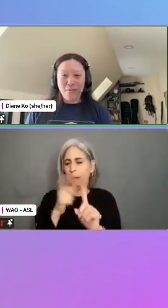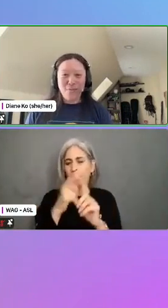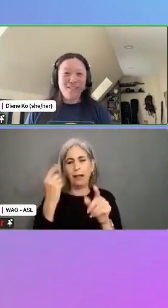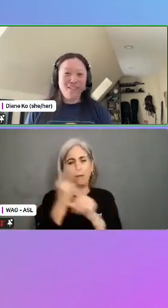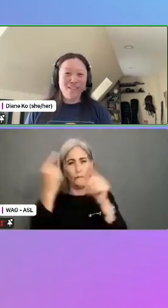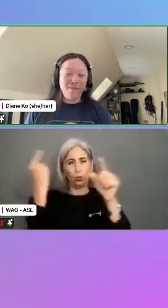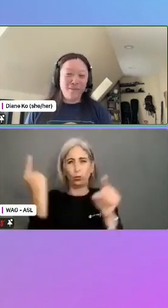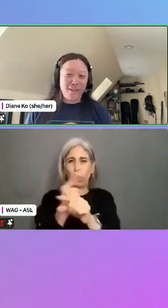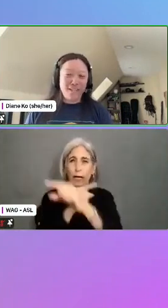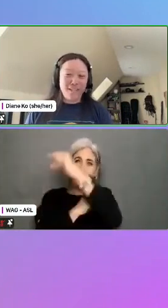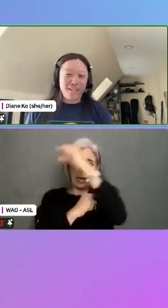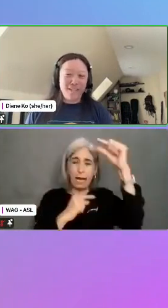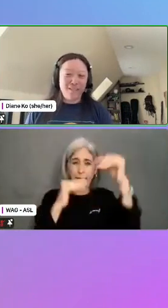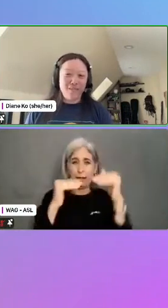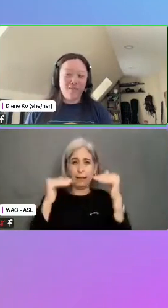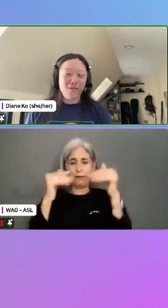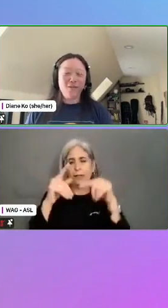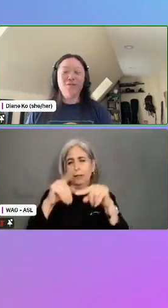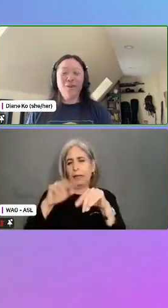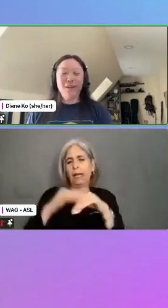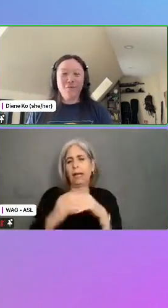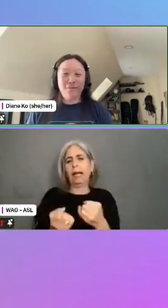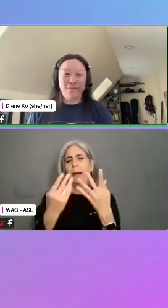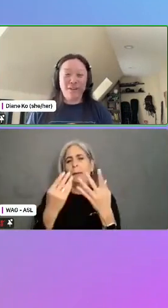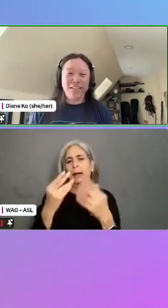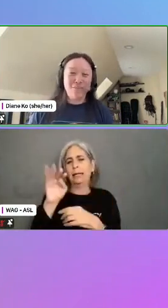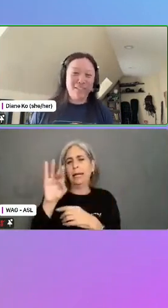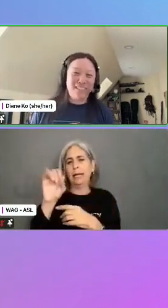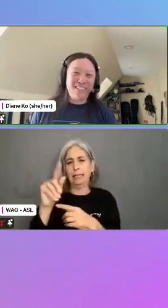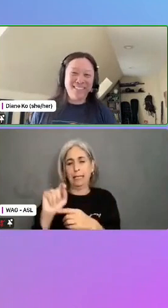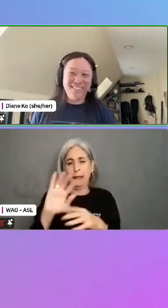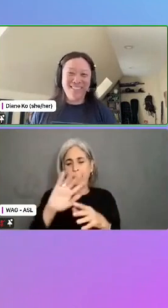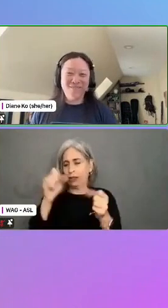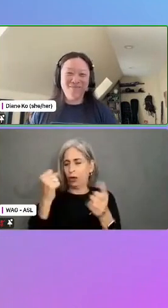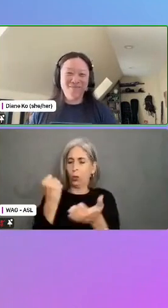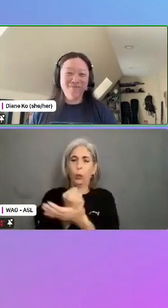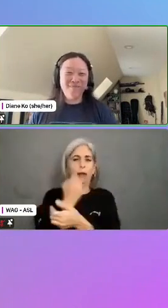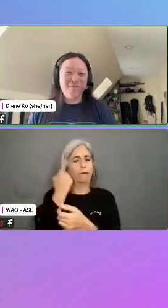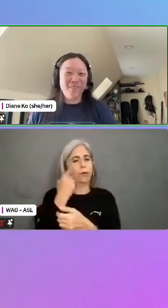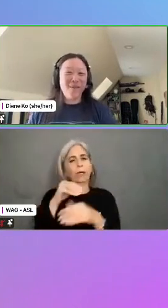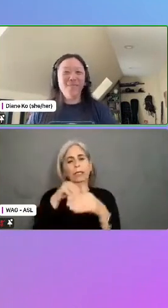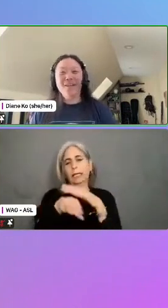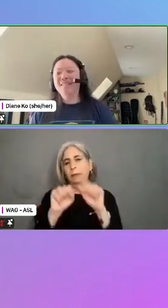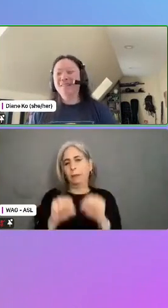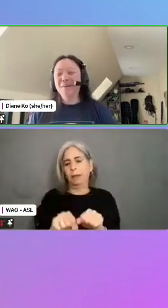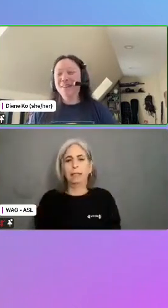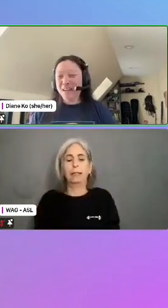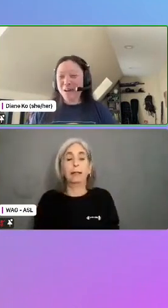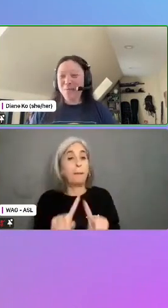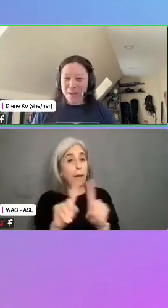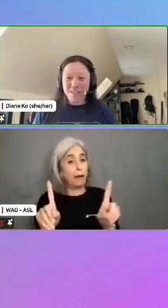when it was a link or a button, you could conditionally render an anchor when an HR rep is